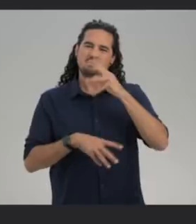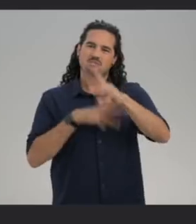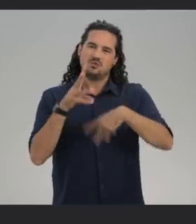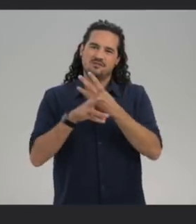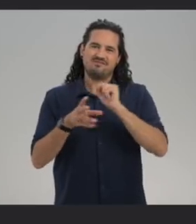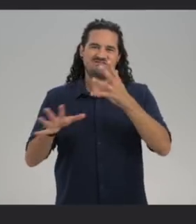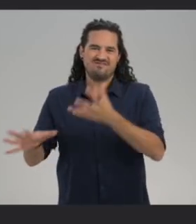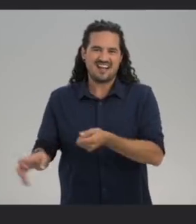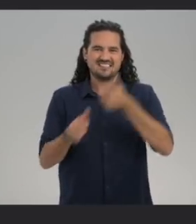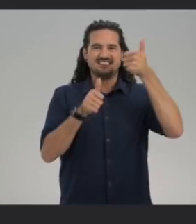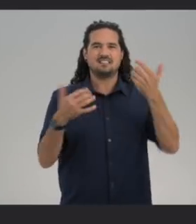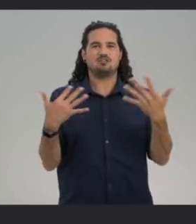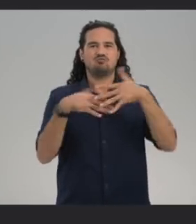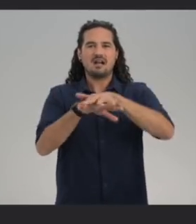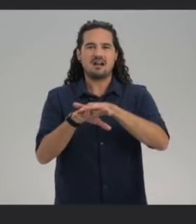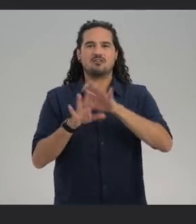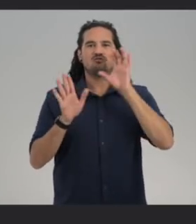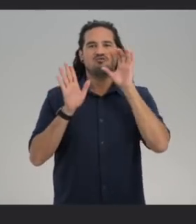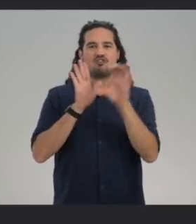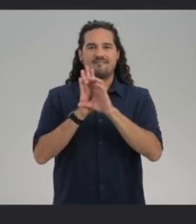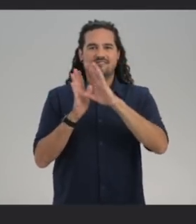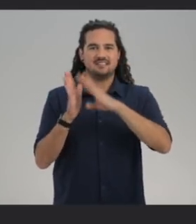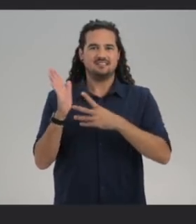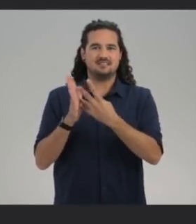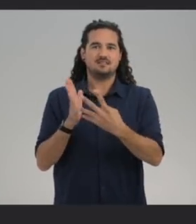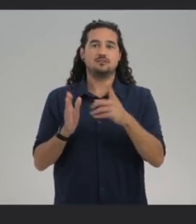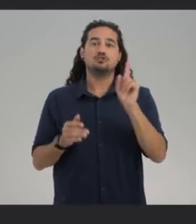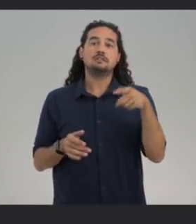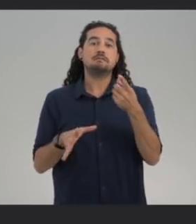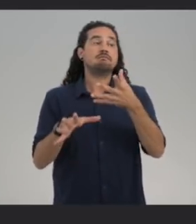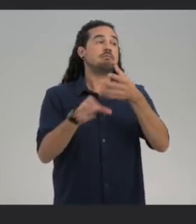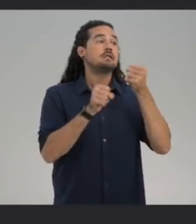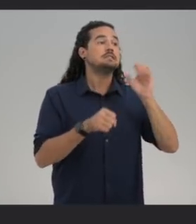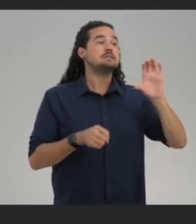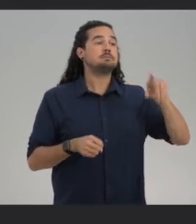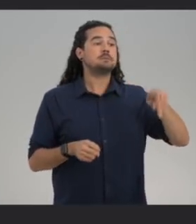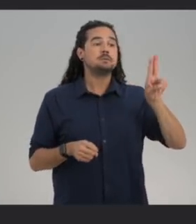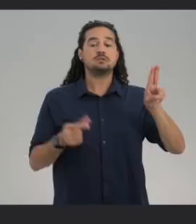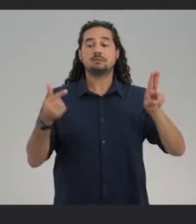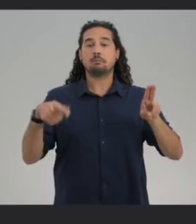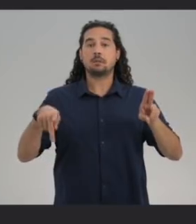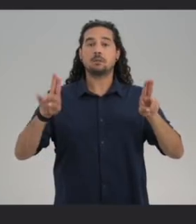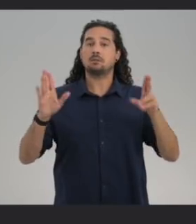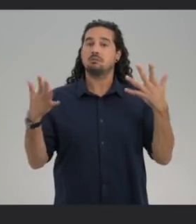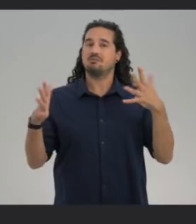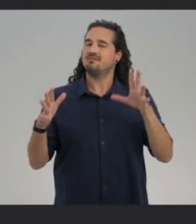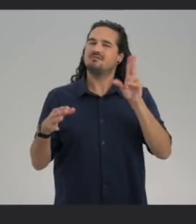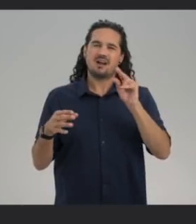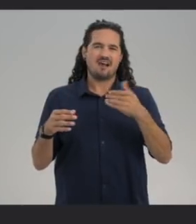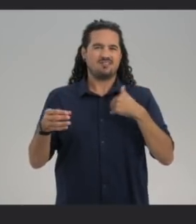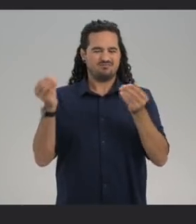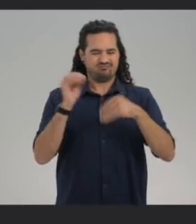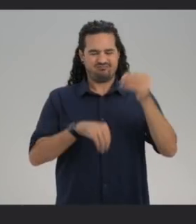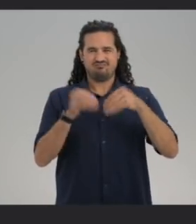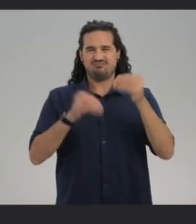Now, Apple Silicon is more than just a fast CPU and GPU. We pack our chips with powerful custom technologies.